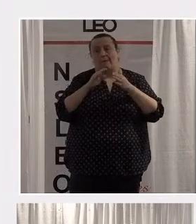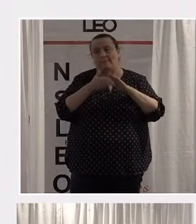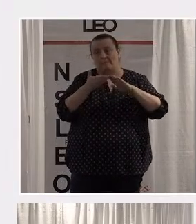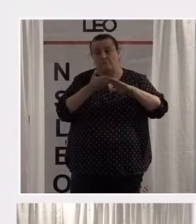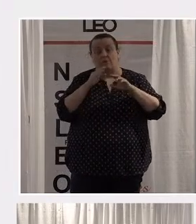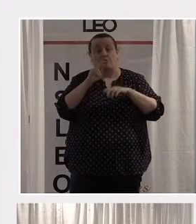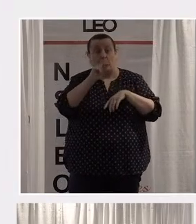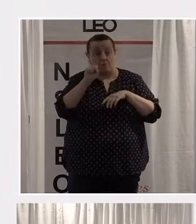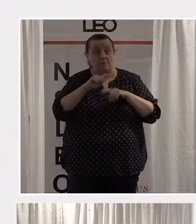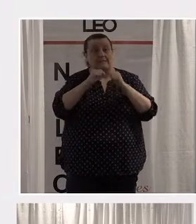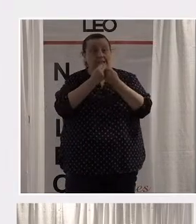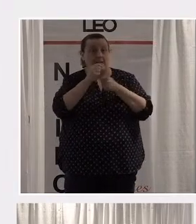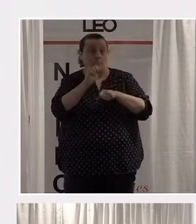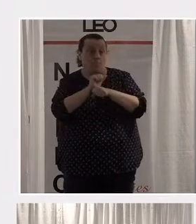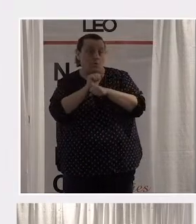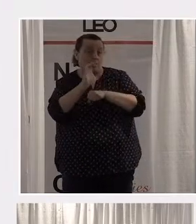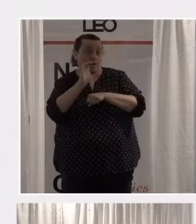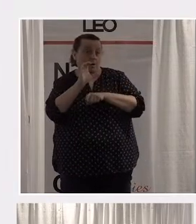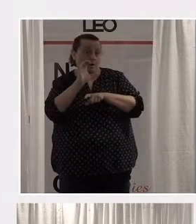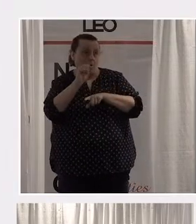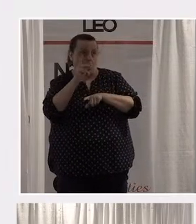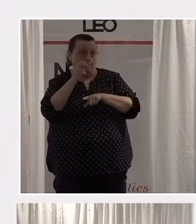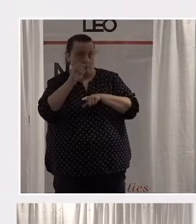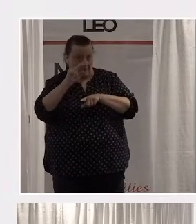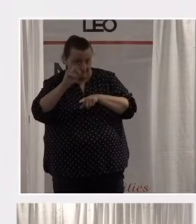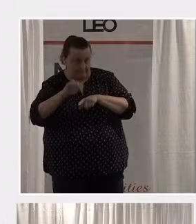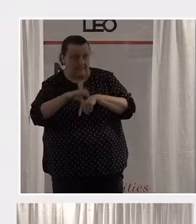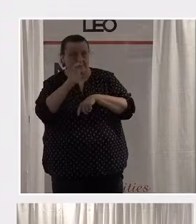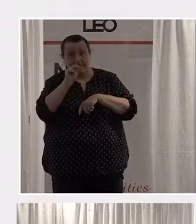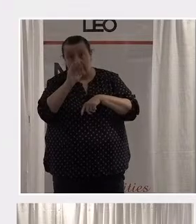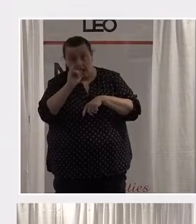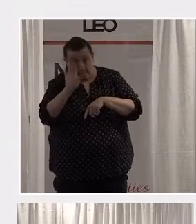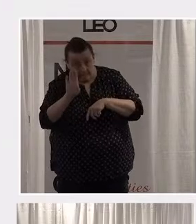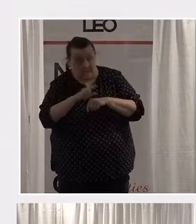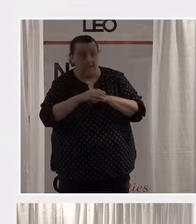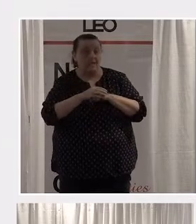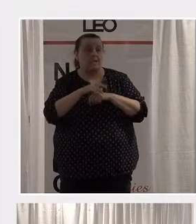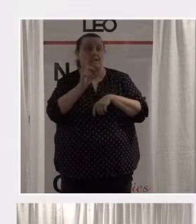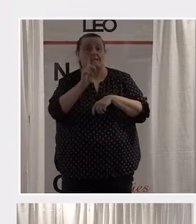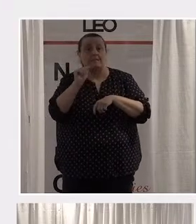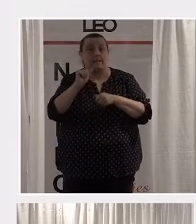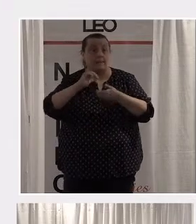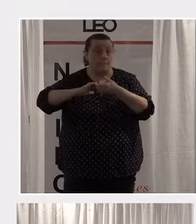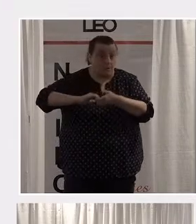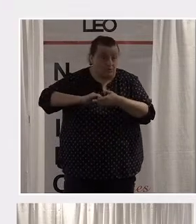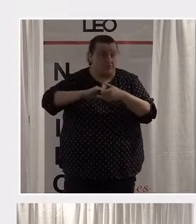TEAMWORK COOPERATIVE, CNIB, THE DISABILITY PARTNERSHIP,